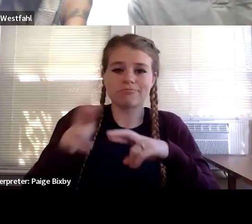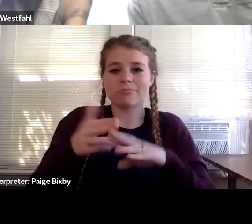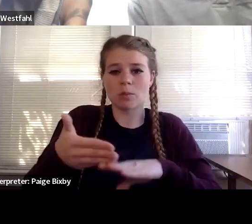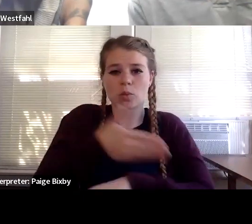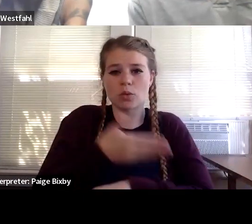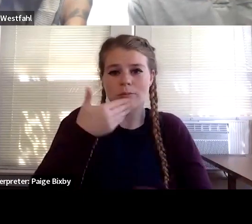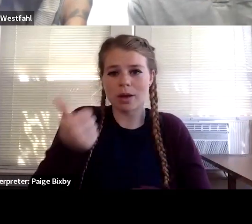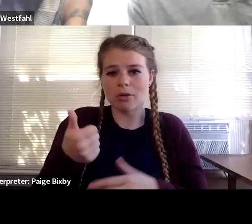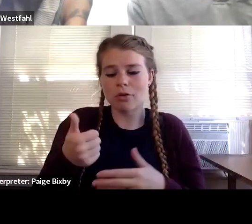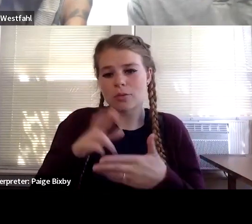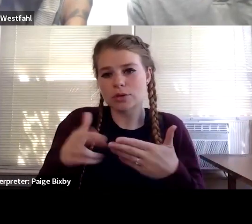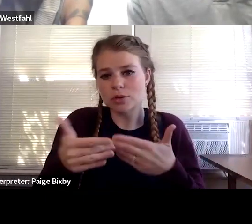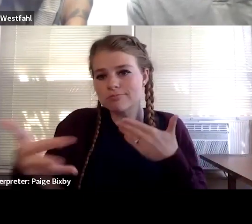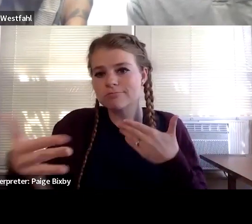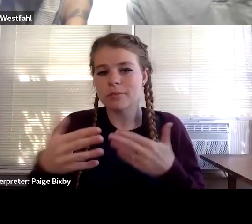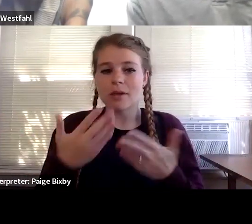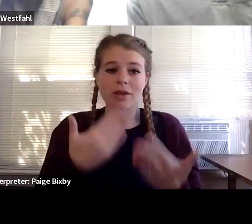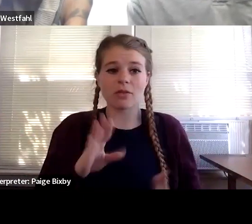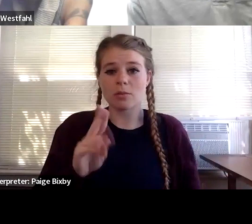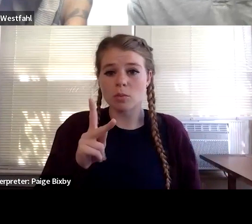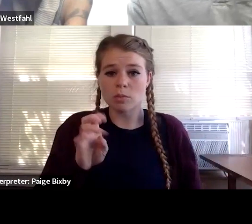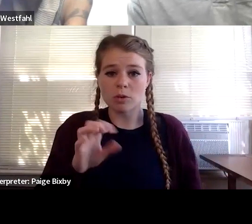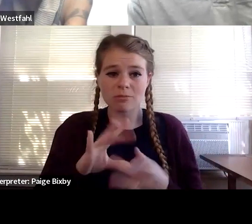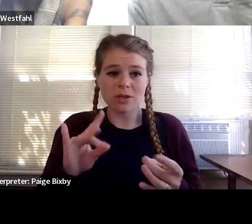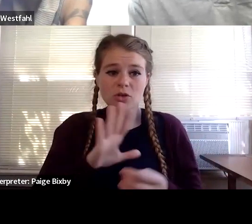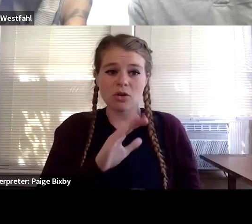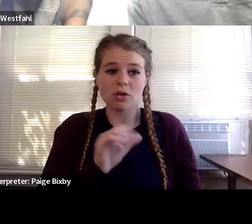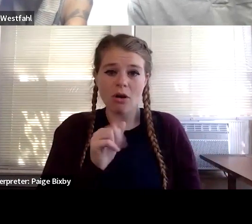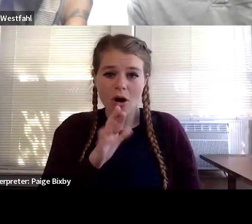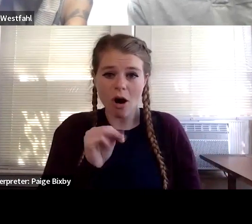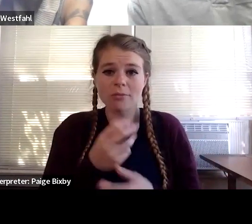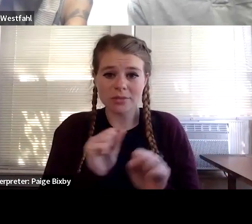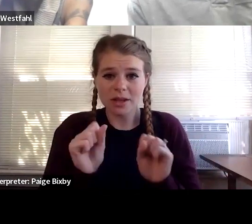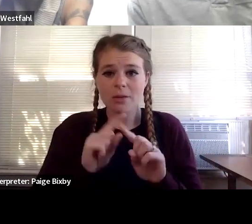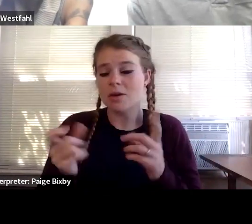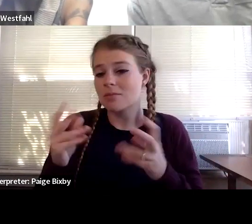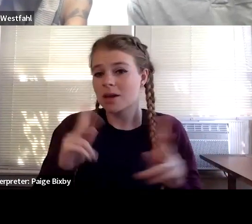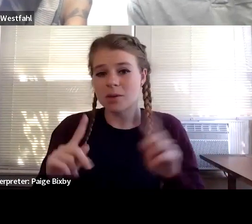And you know, thankfully as Brooke mentioned, her arm was able to be saved, but there's so many people that weren't able to have their limbs be saved,